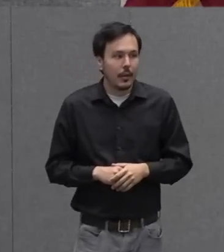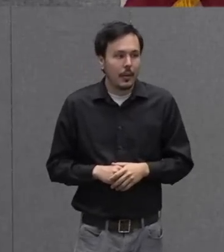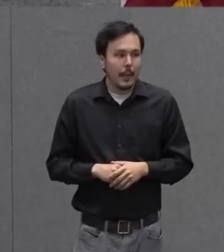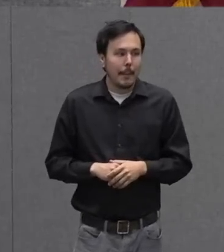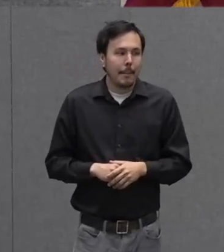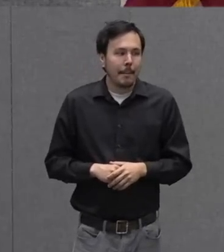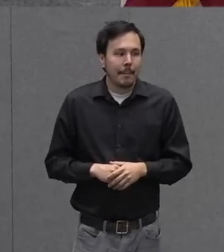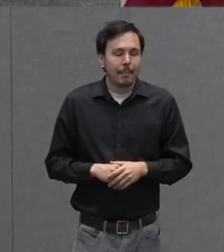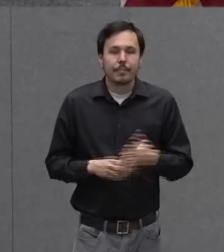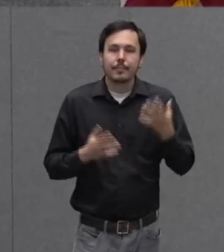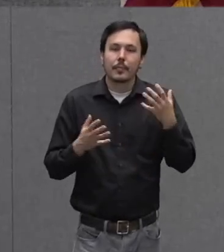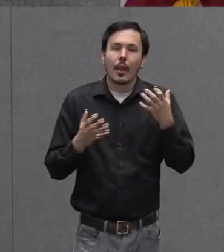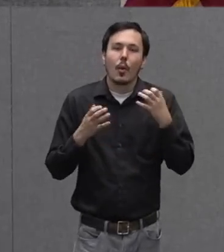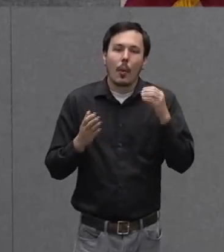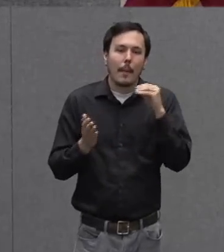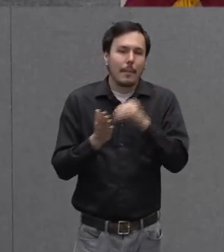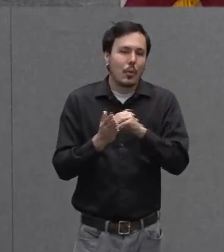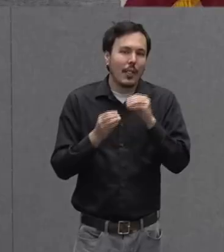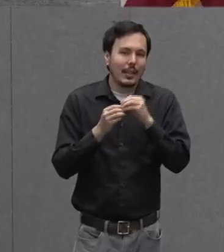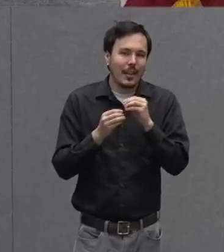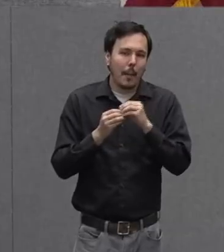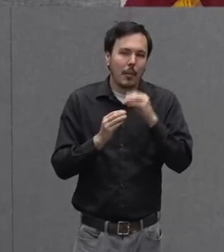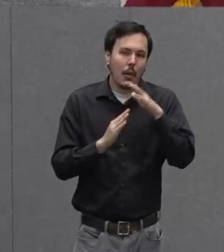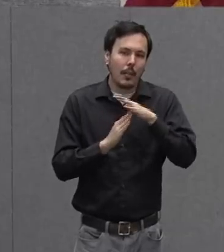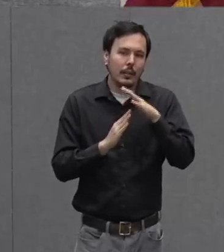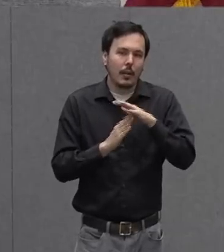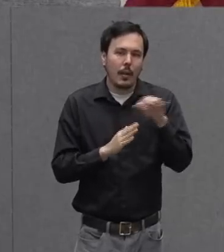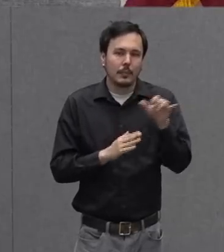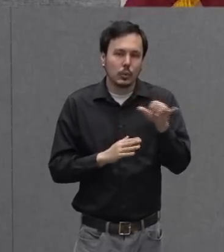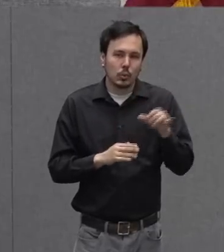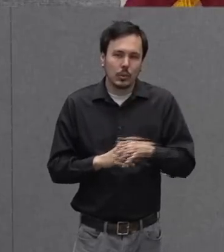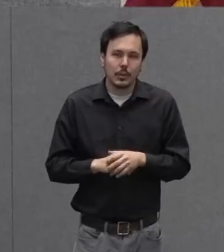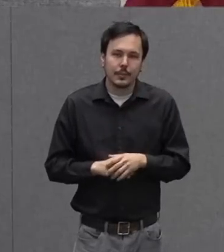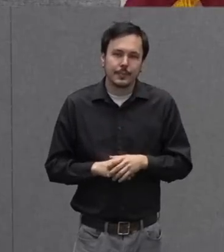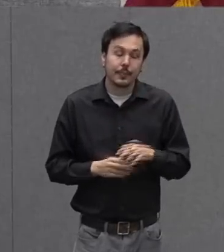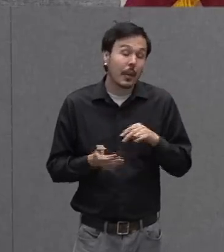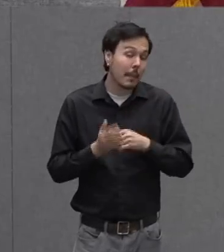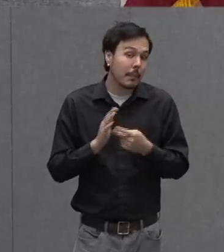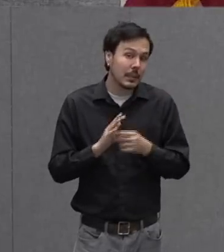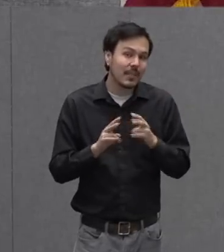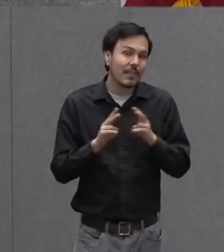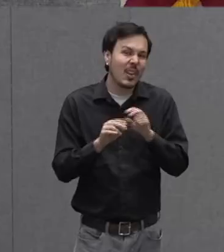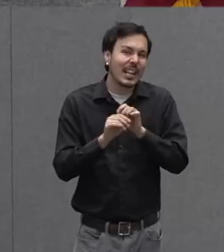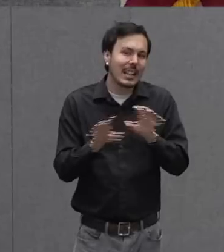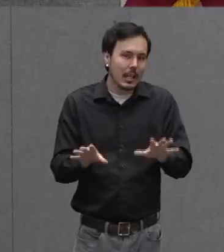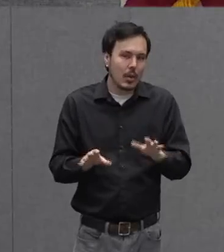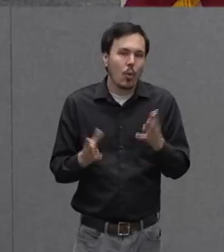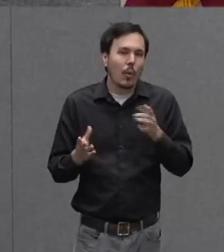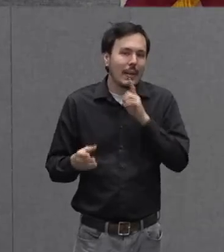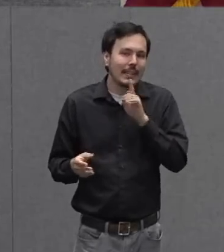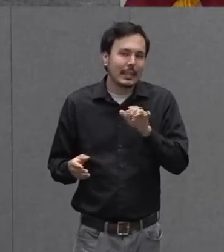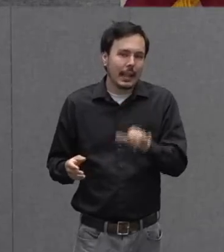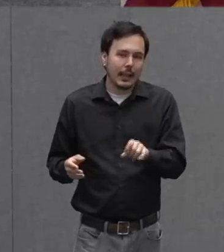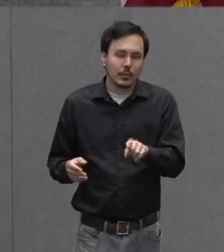And then I like to put the number at the very top just so it's very clear what that guess was. She guessed 18.